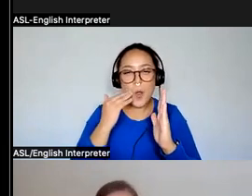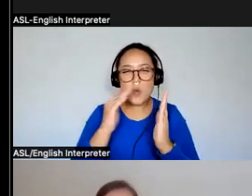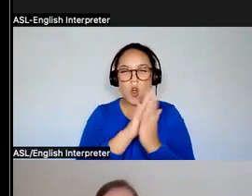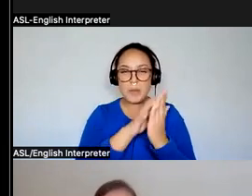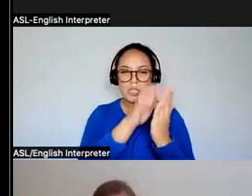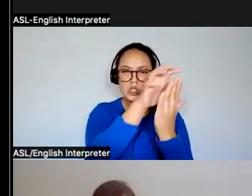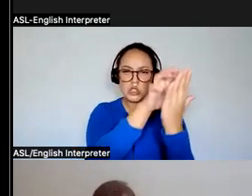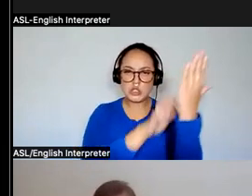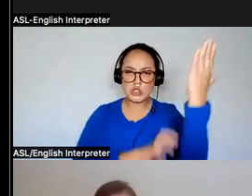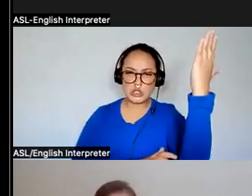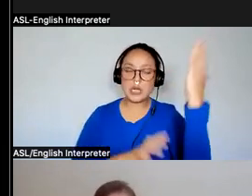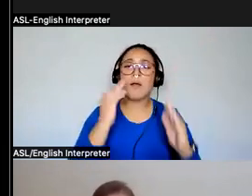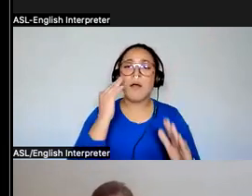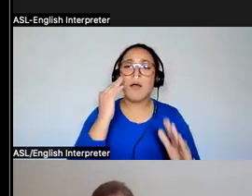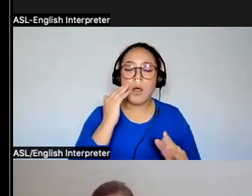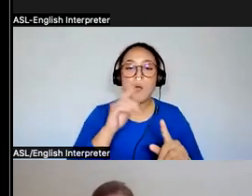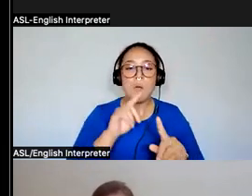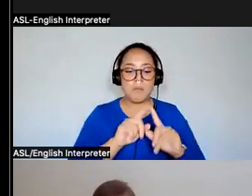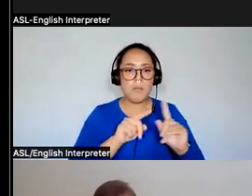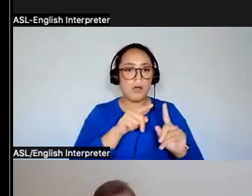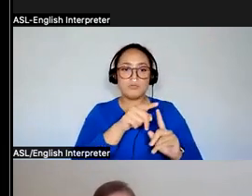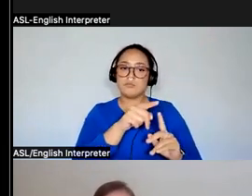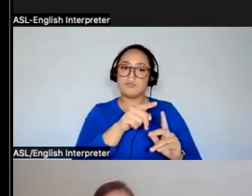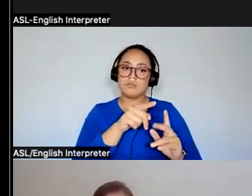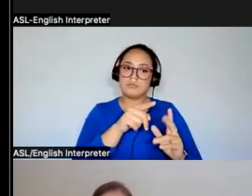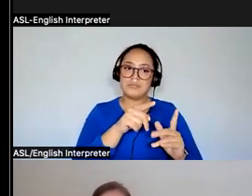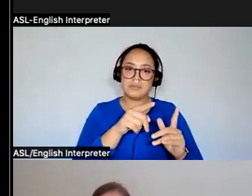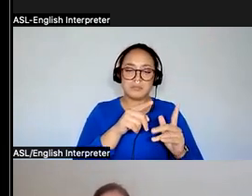Much of it is shared in this info session actually.